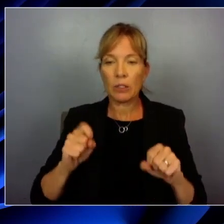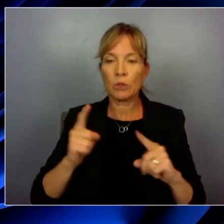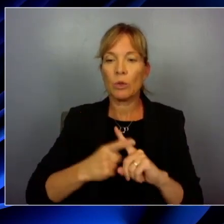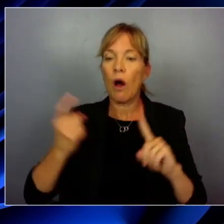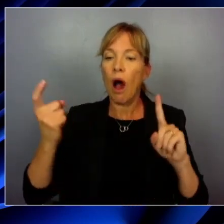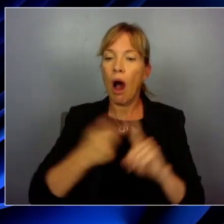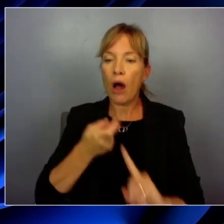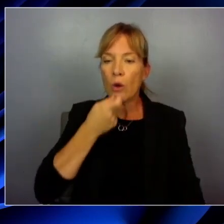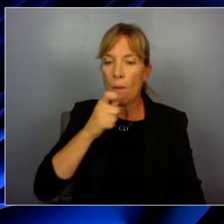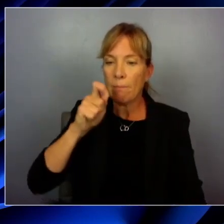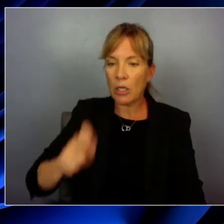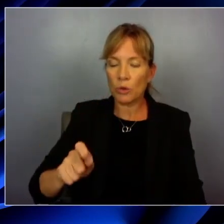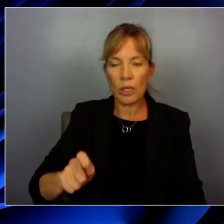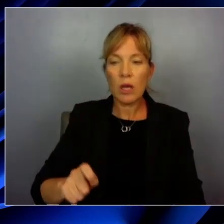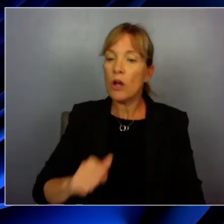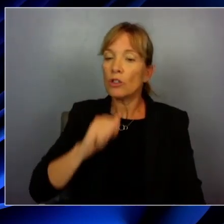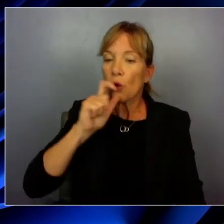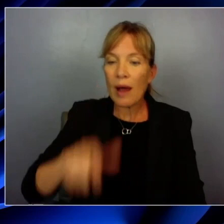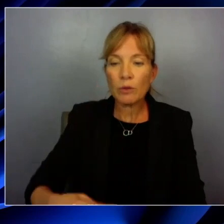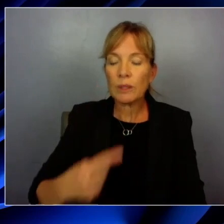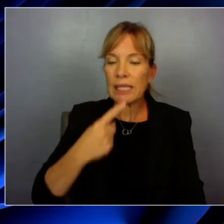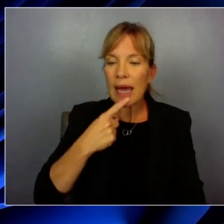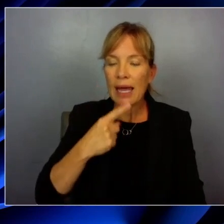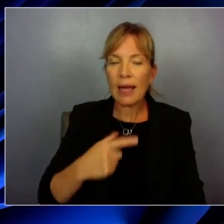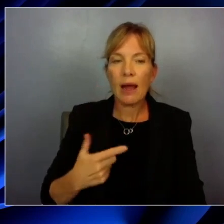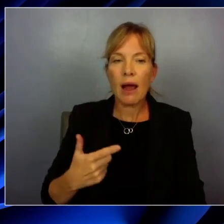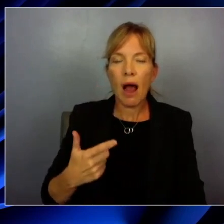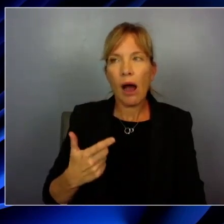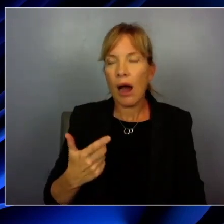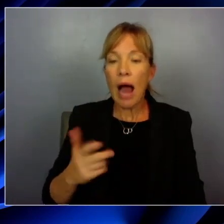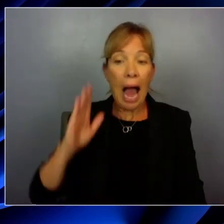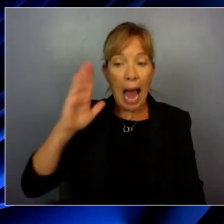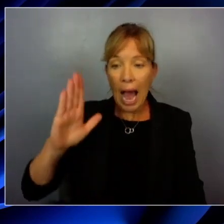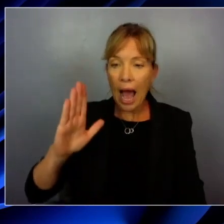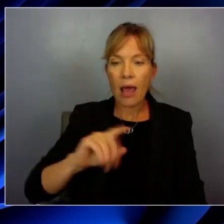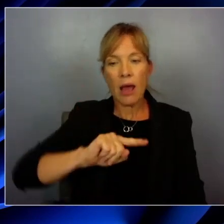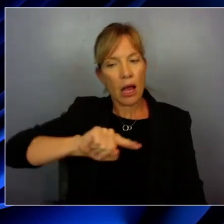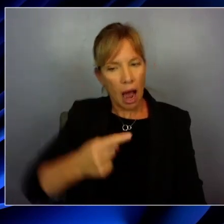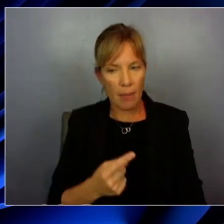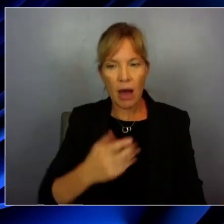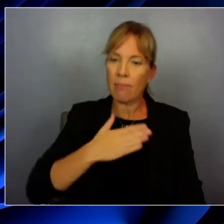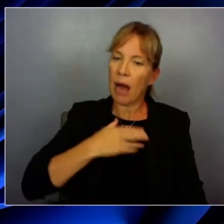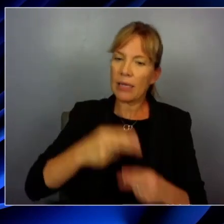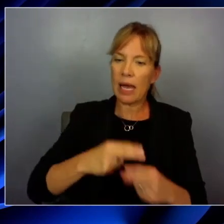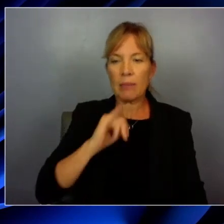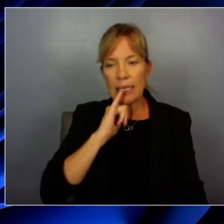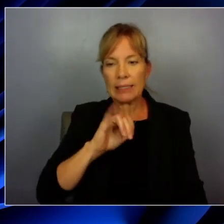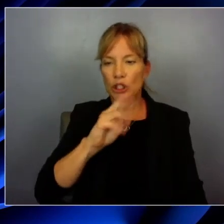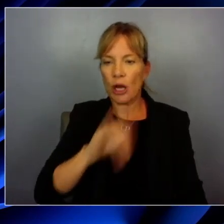no longer do you have to say? Hi comma, my name is Jeremy, period. It apostrophe asked.